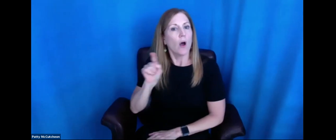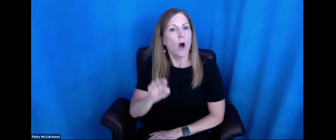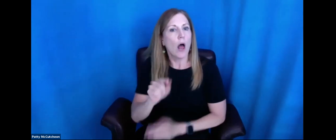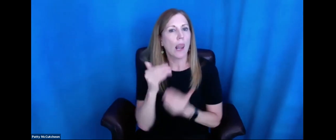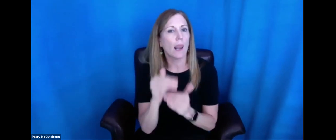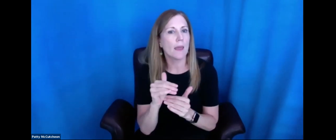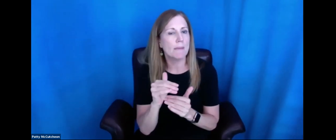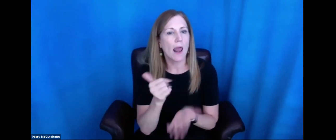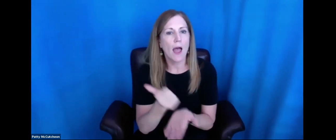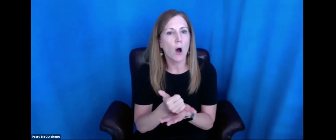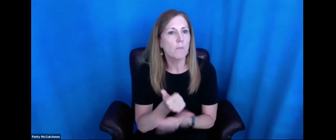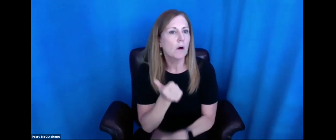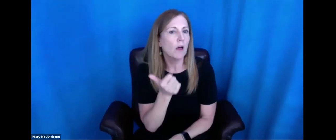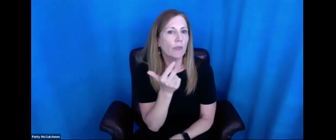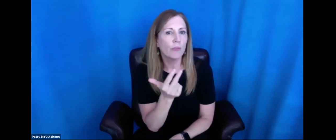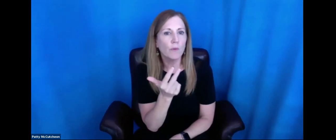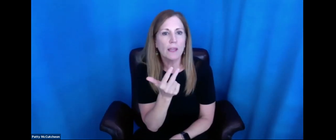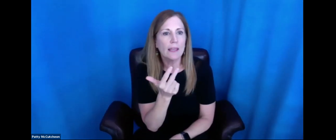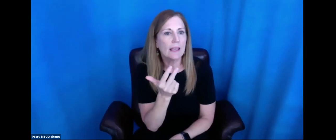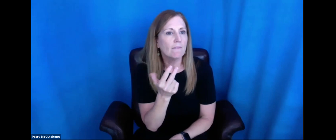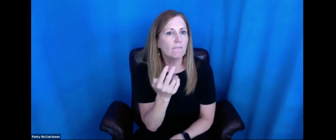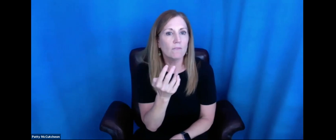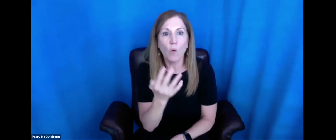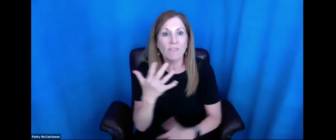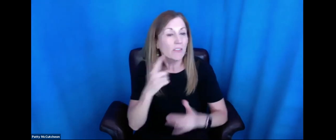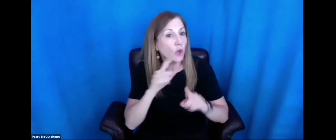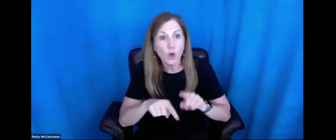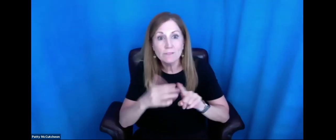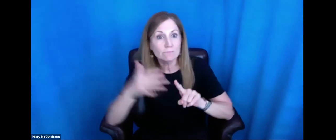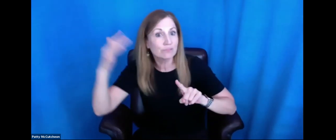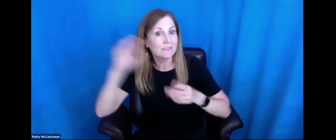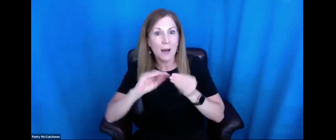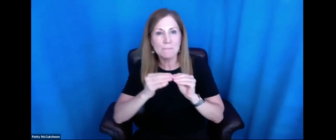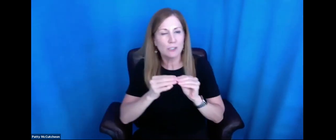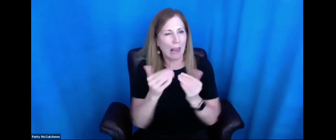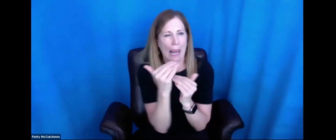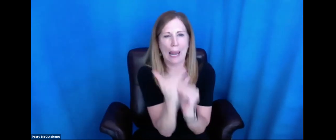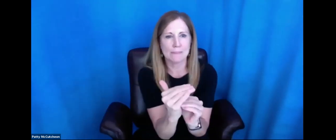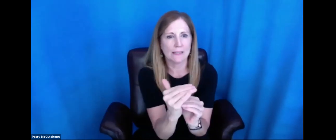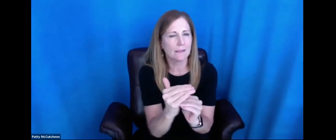And we and I thought that that was a terrible idea. And a terrible law. And we should get it off the books.